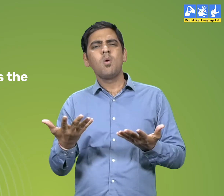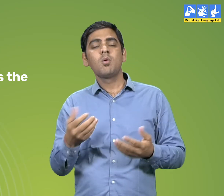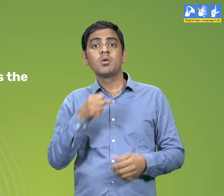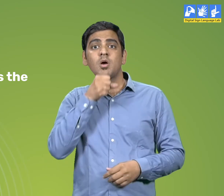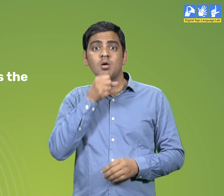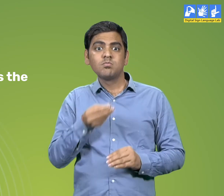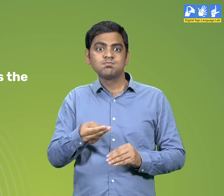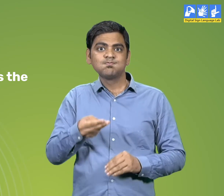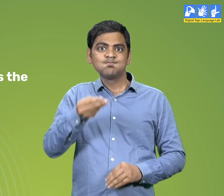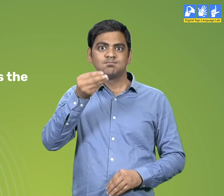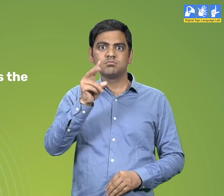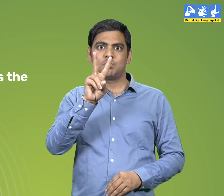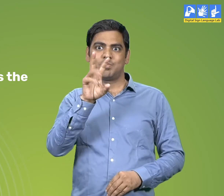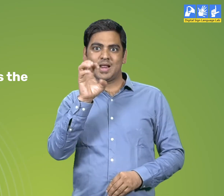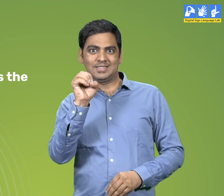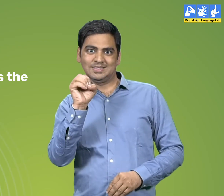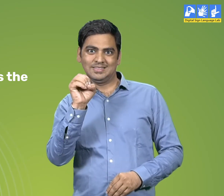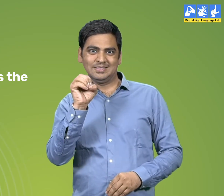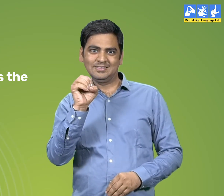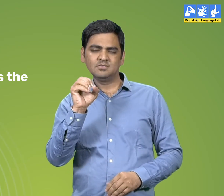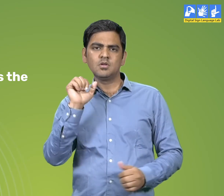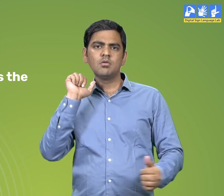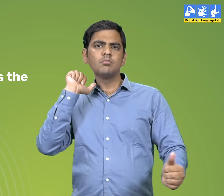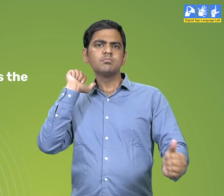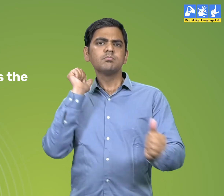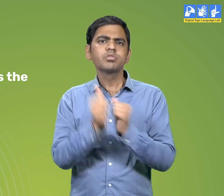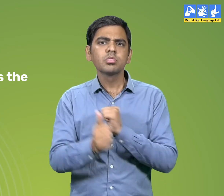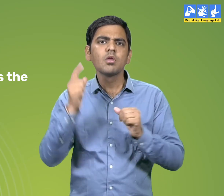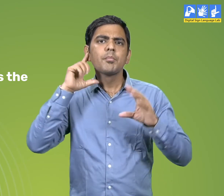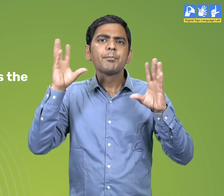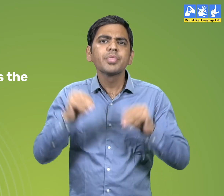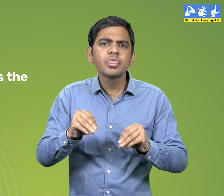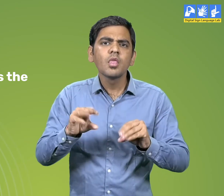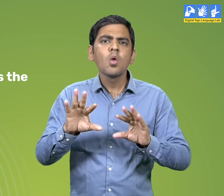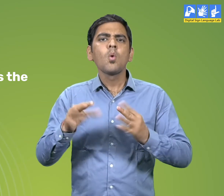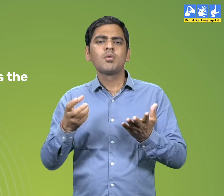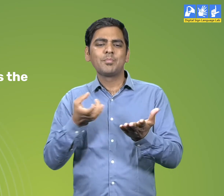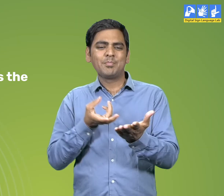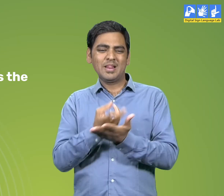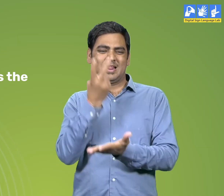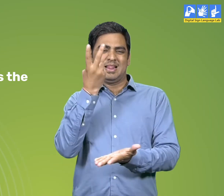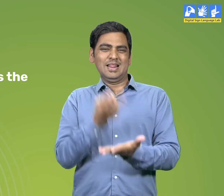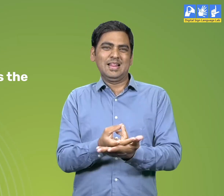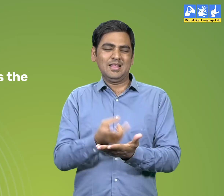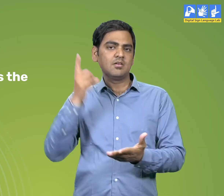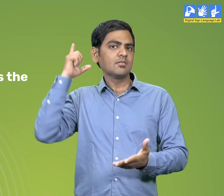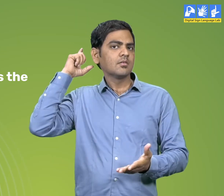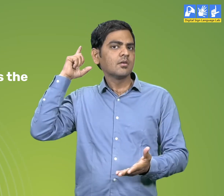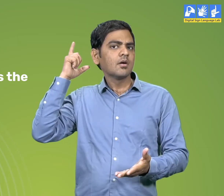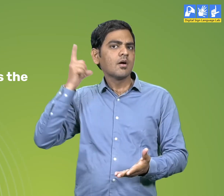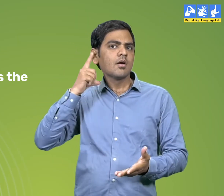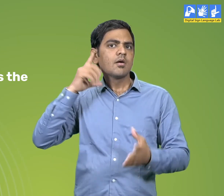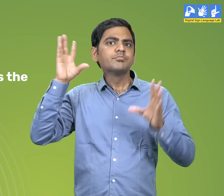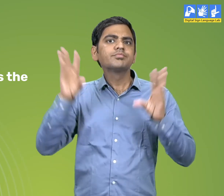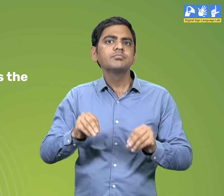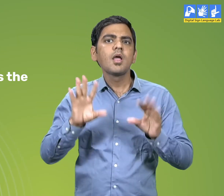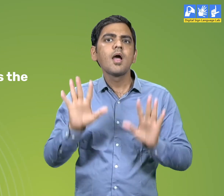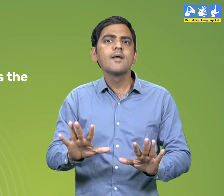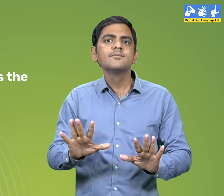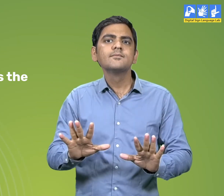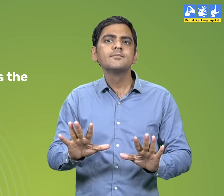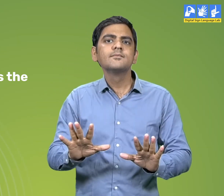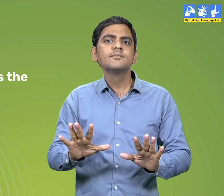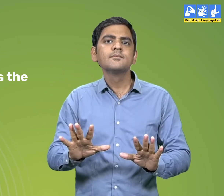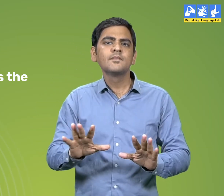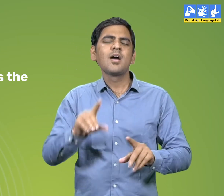people who met with an accident and then lost their hearing.